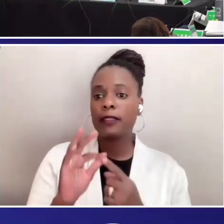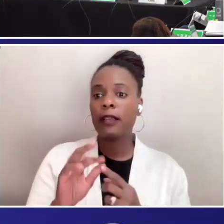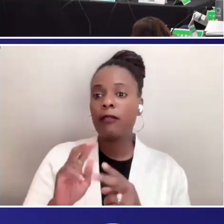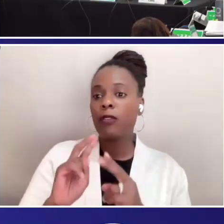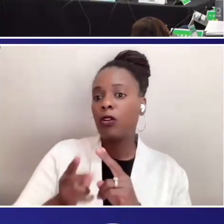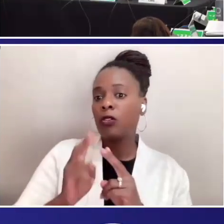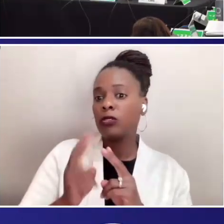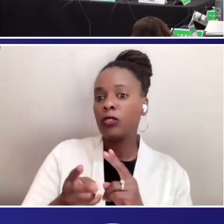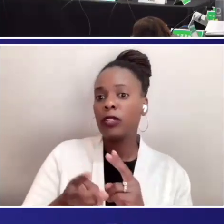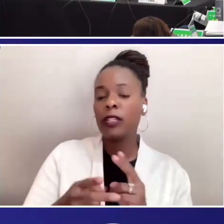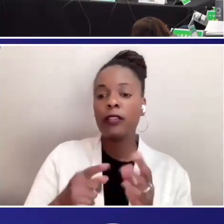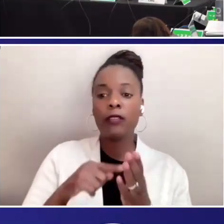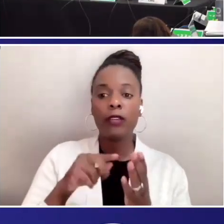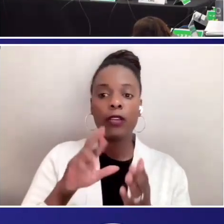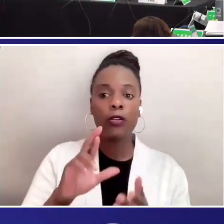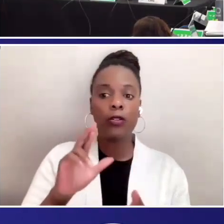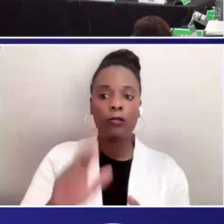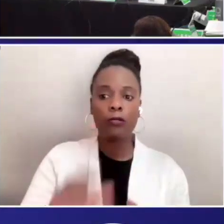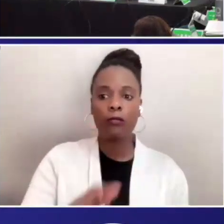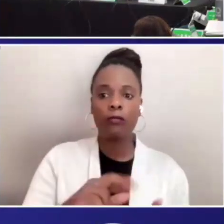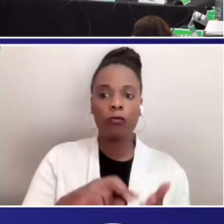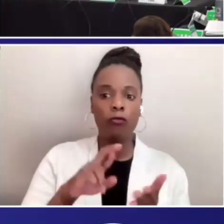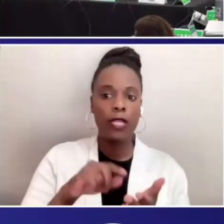amount is not less than what would have been paid under the ten-year standard.